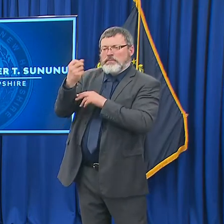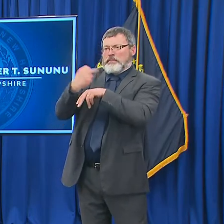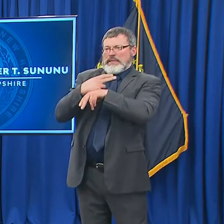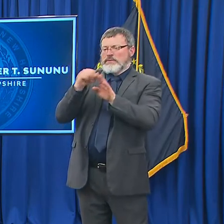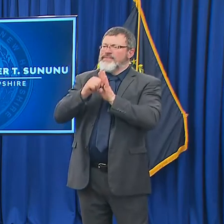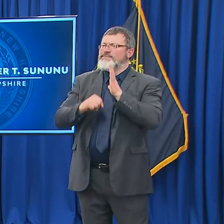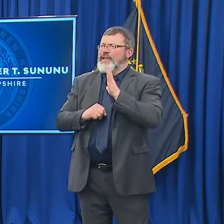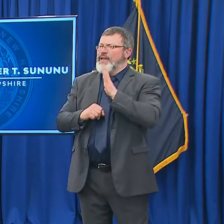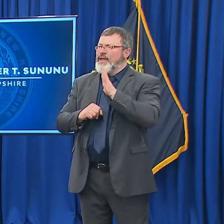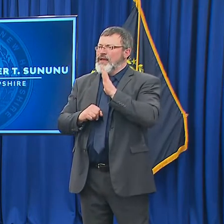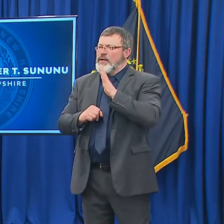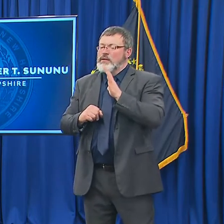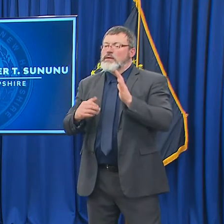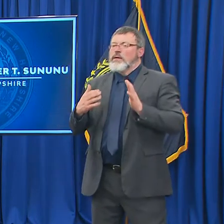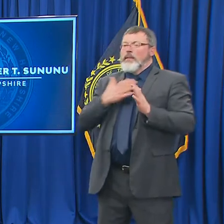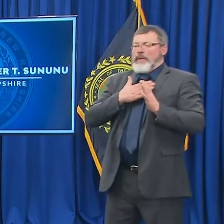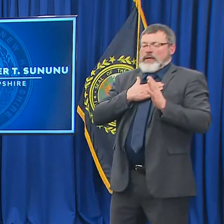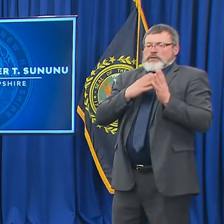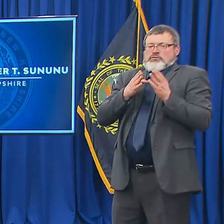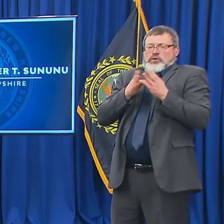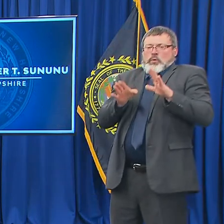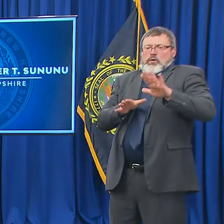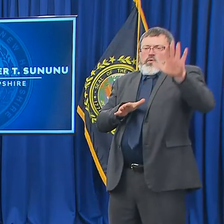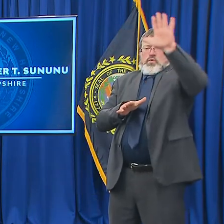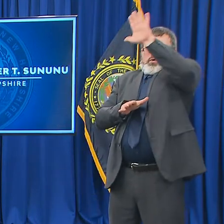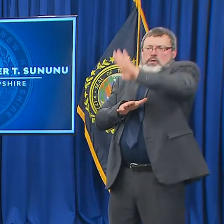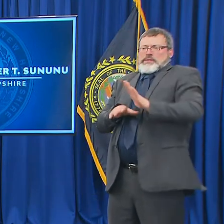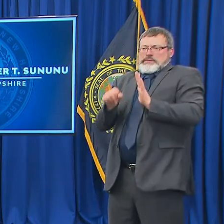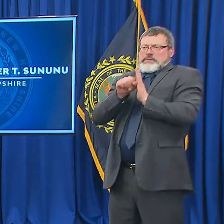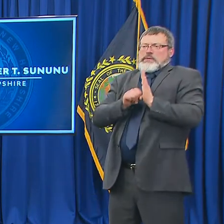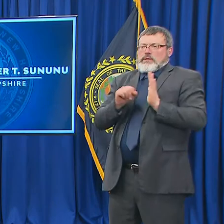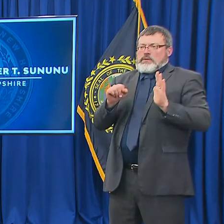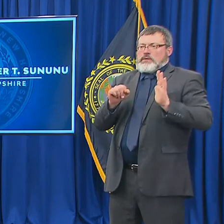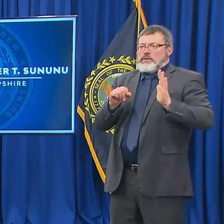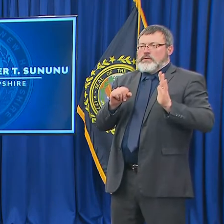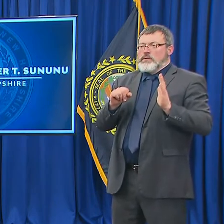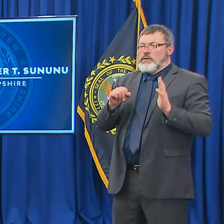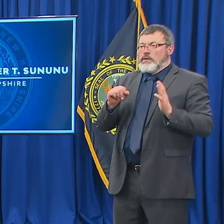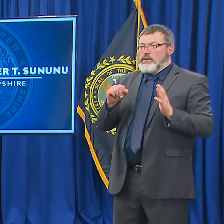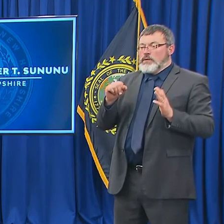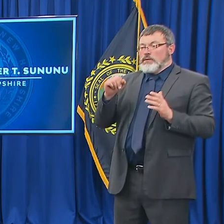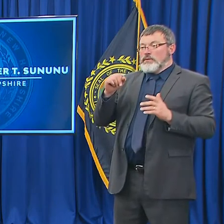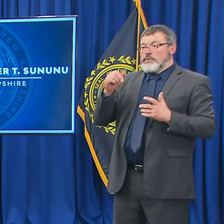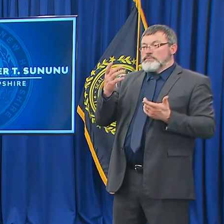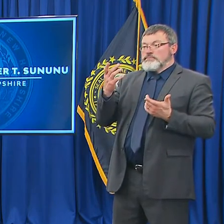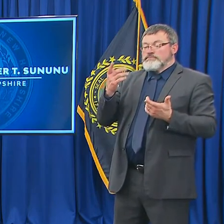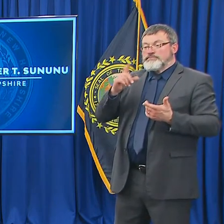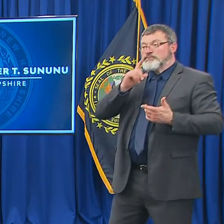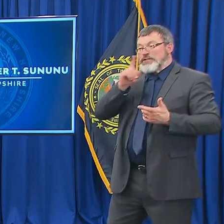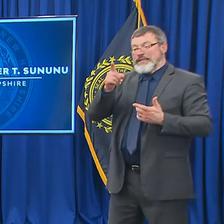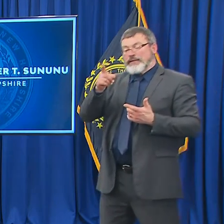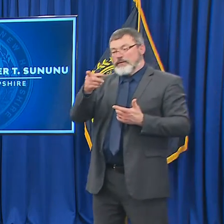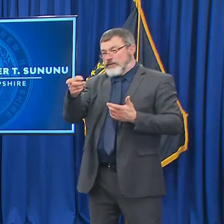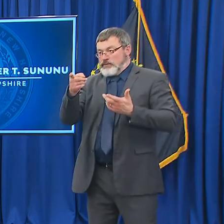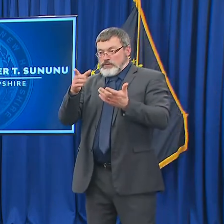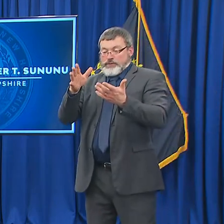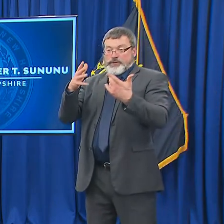driving people inside more. and was there any considering action. I know I think Rhode Island they're